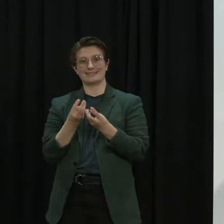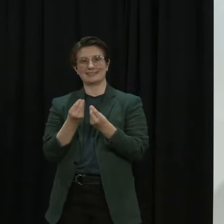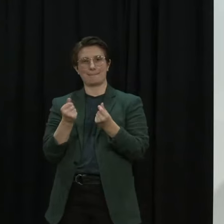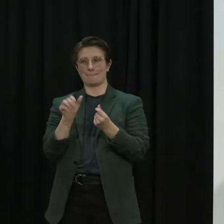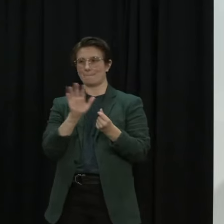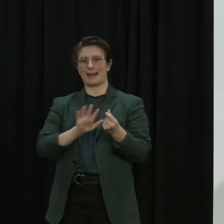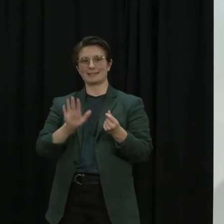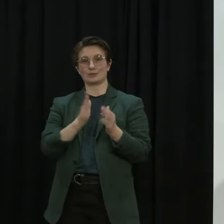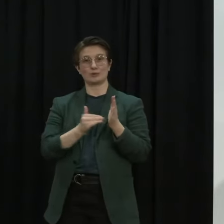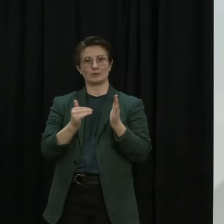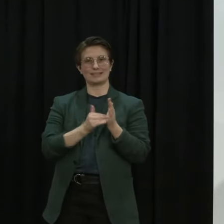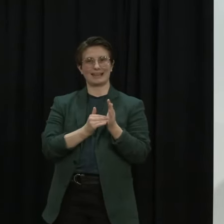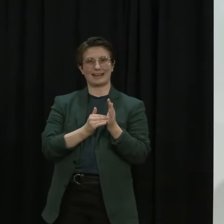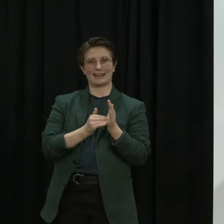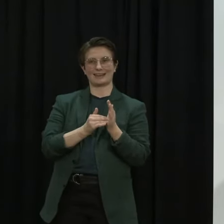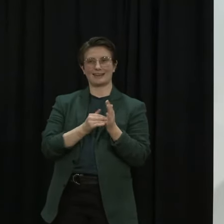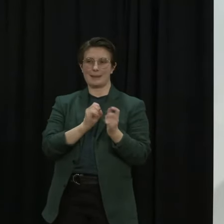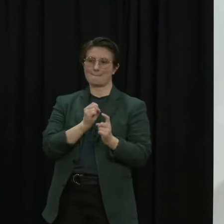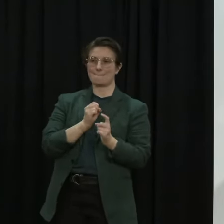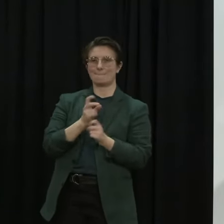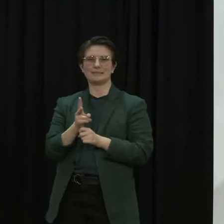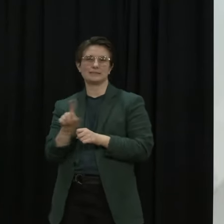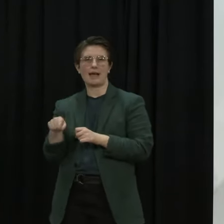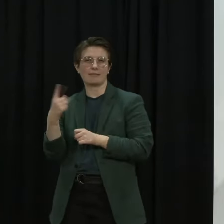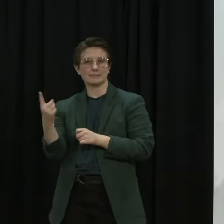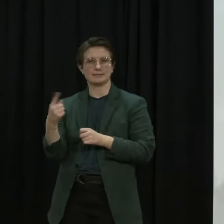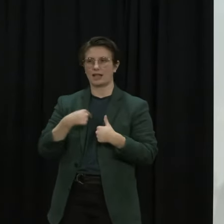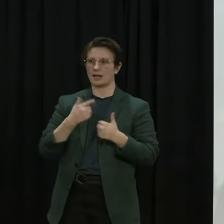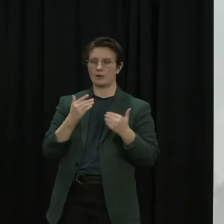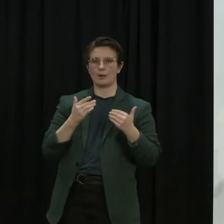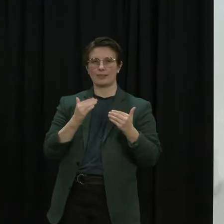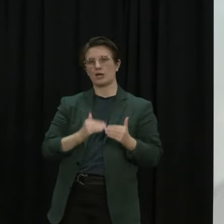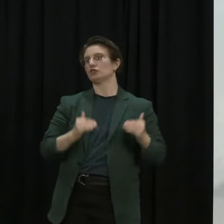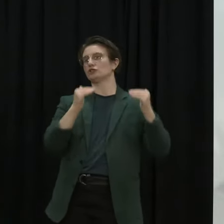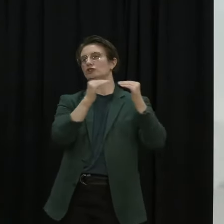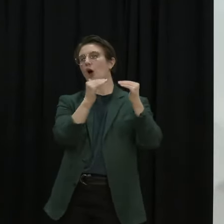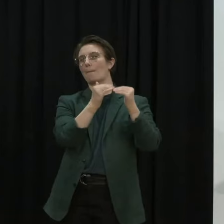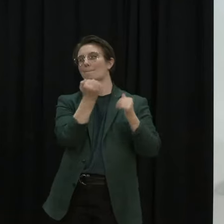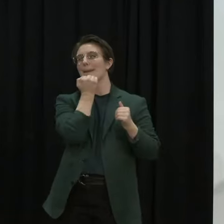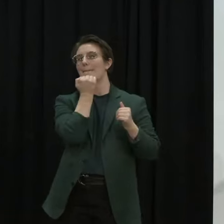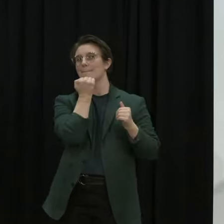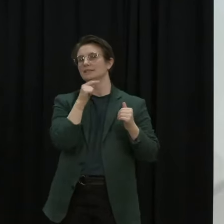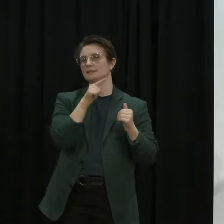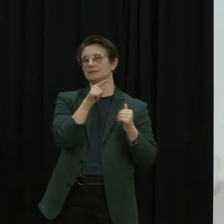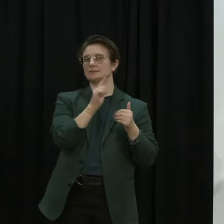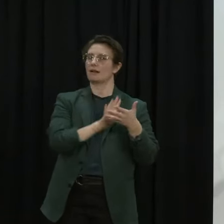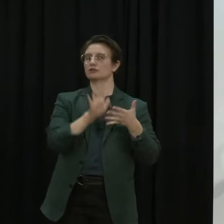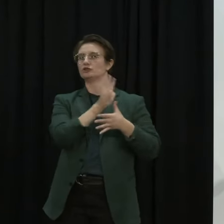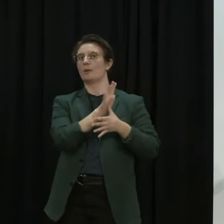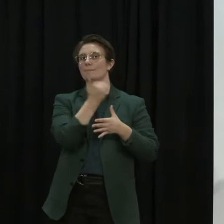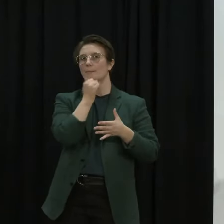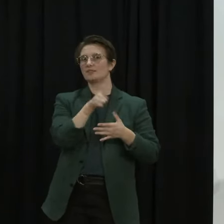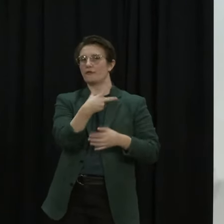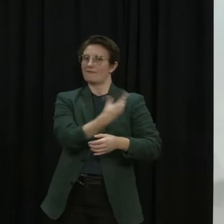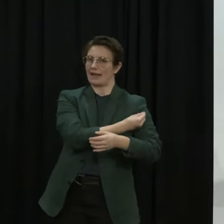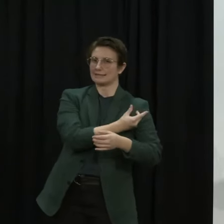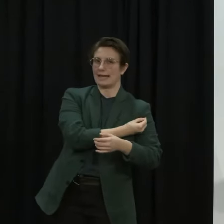On the list of suburbs and the data, New Zealand are a